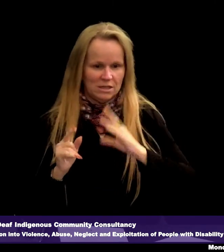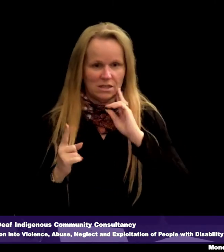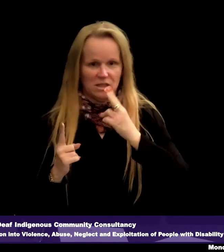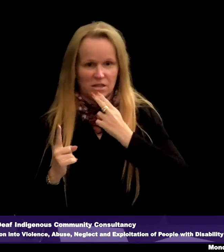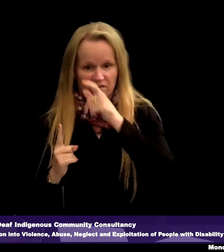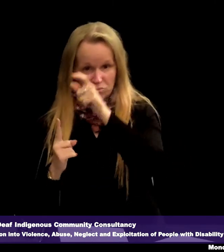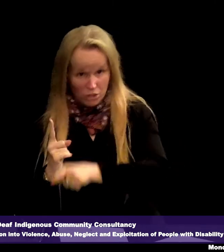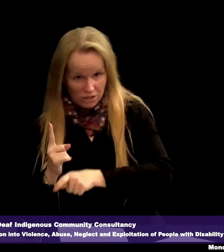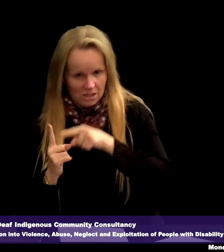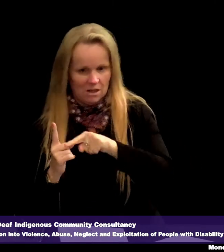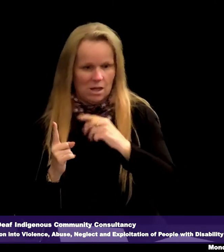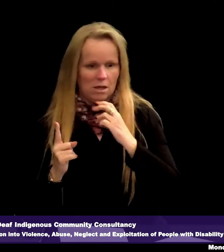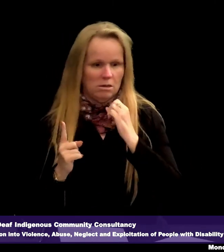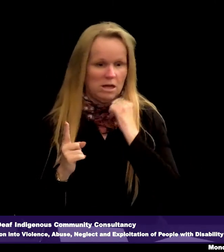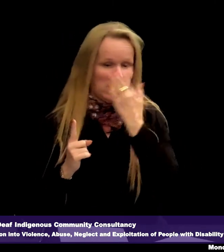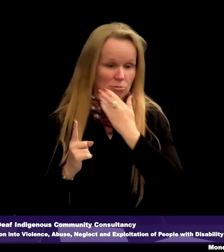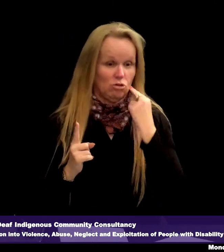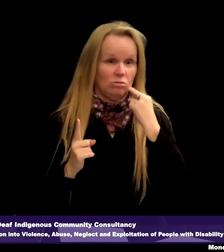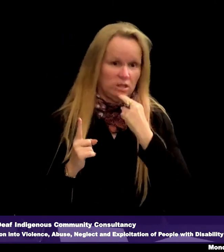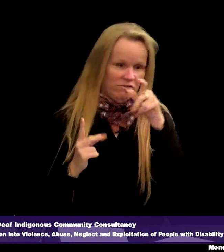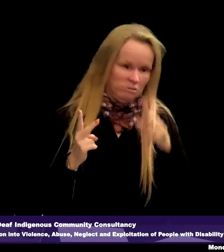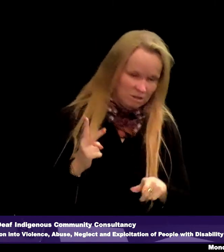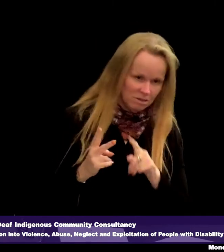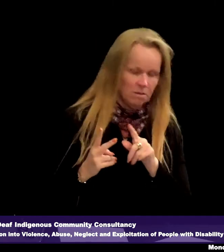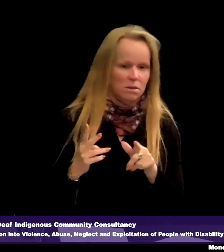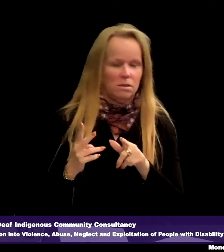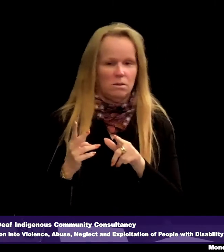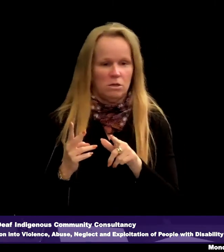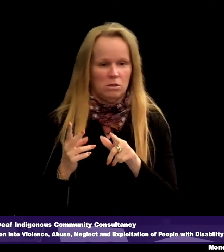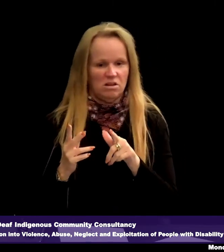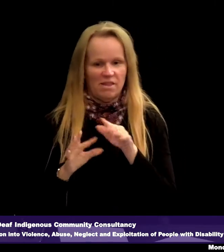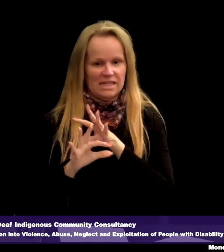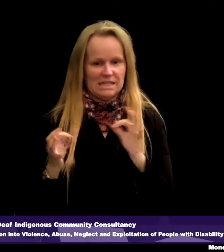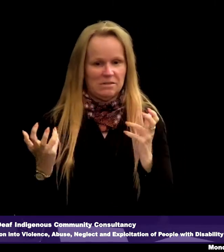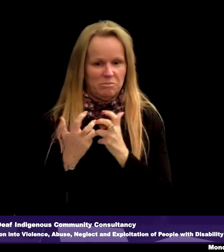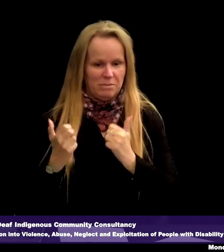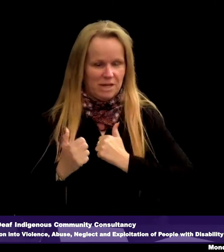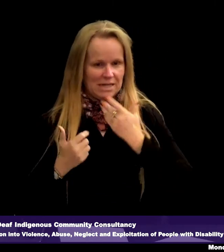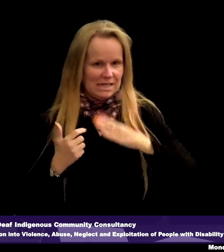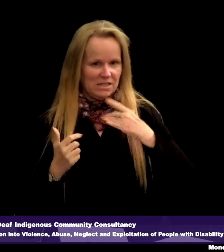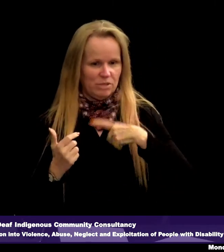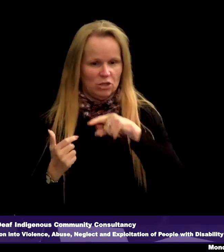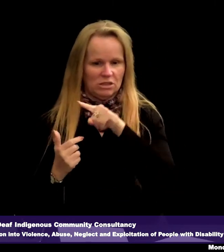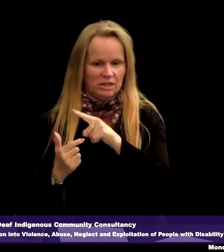So my cultural needs as a Deaf person and as an Aboriginal Deaf person really didn't fit